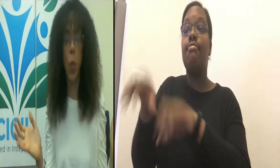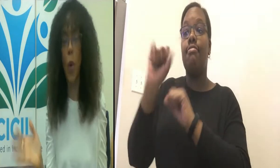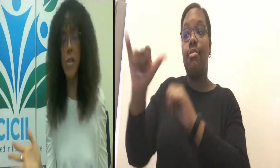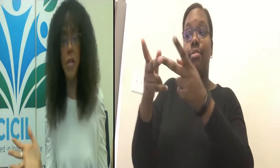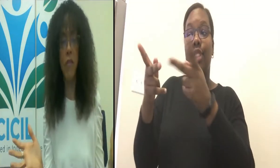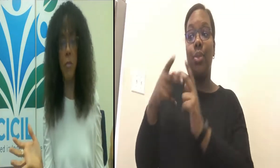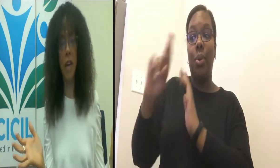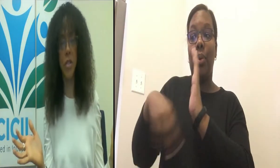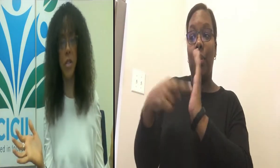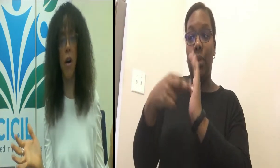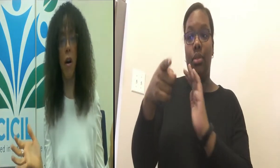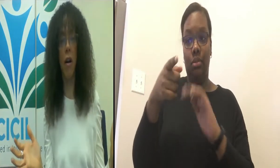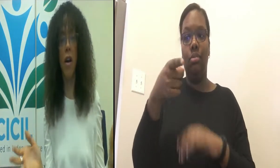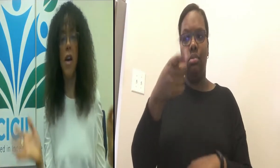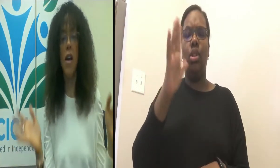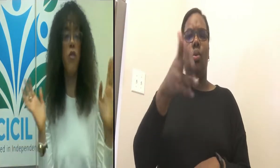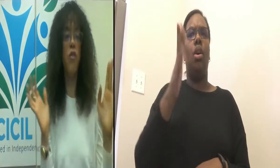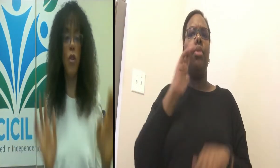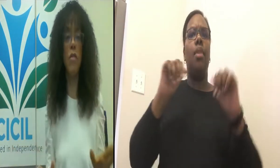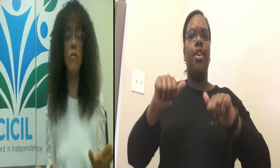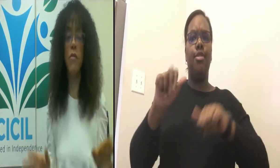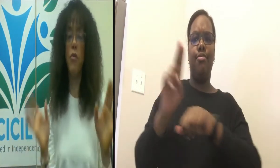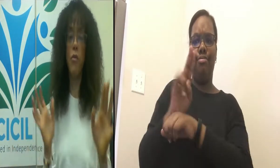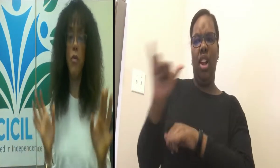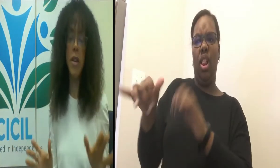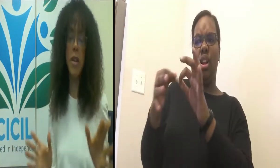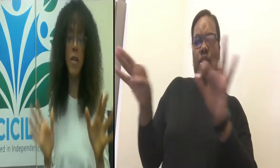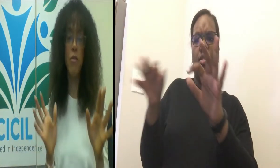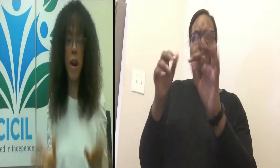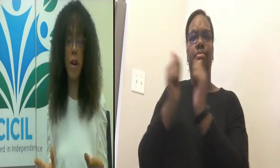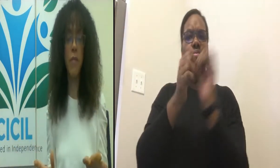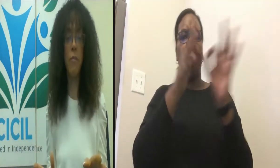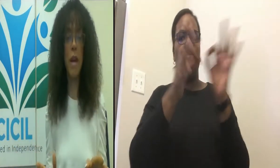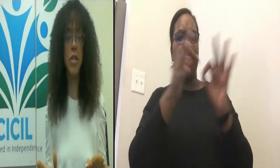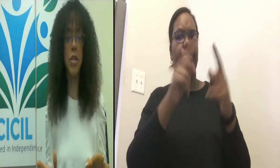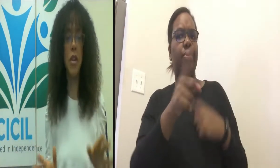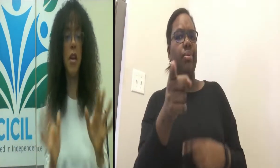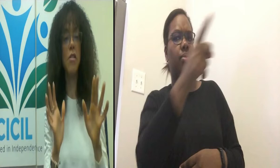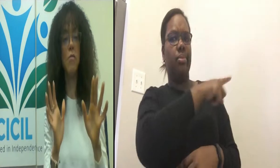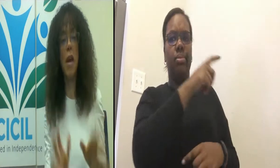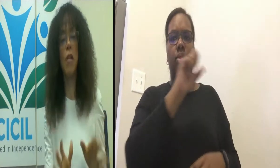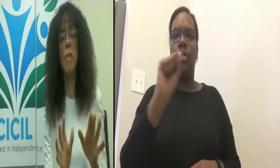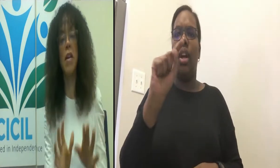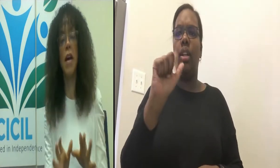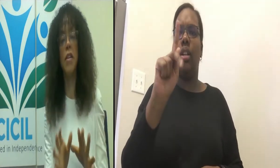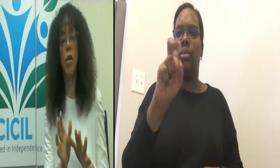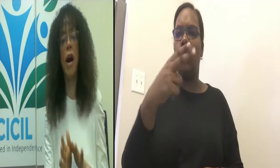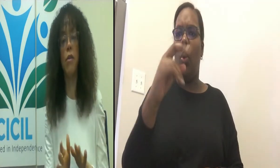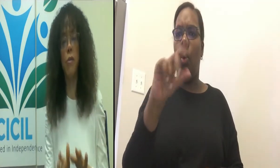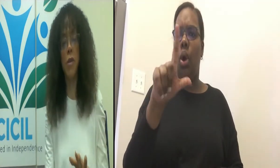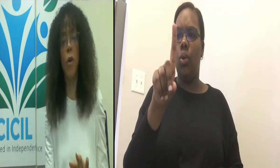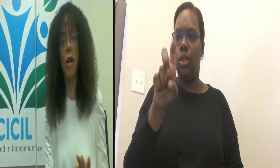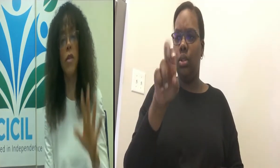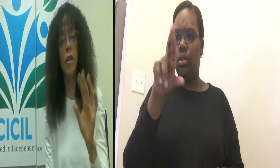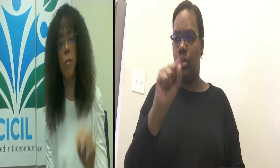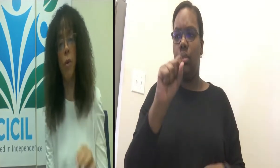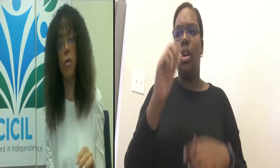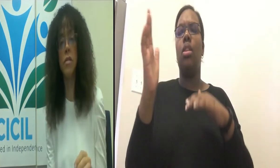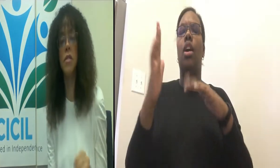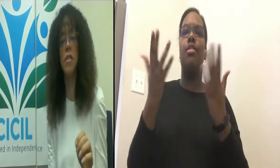years and you don't - the 990s are 27 pages long, full of really great